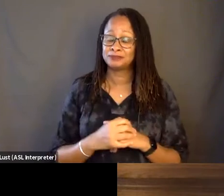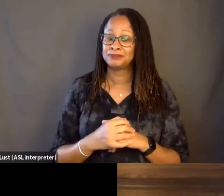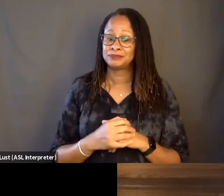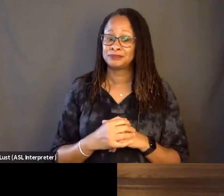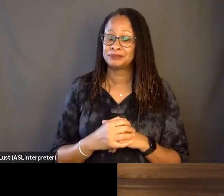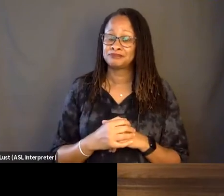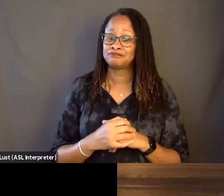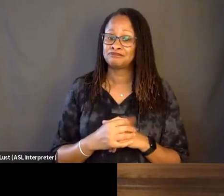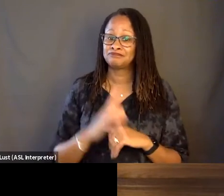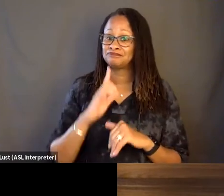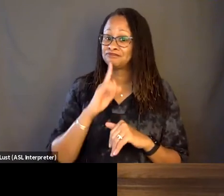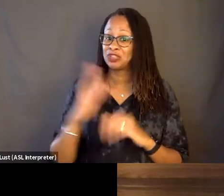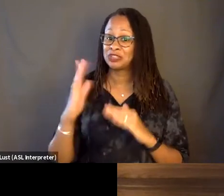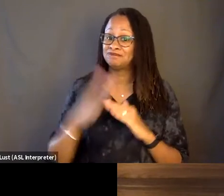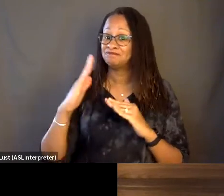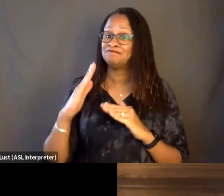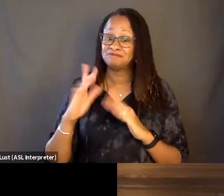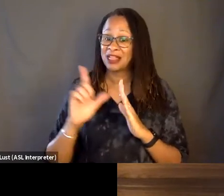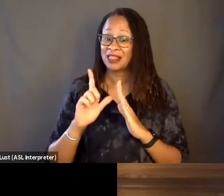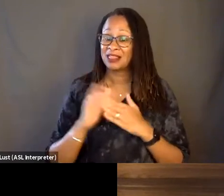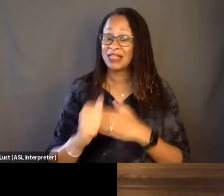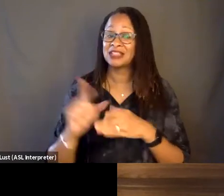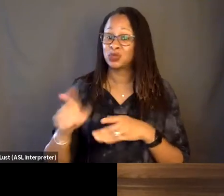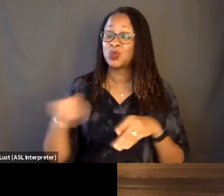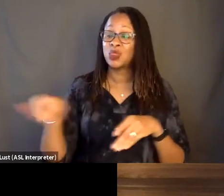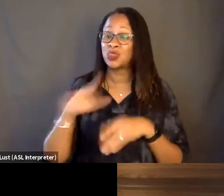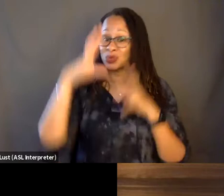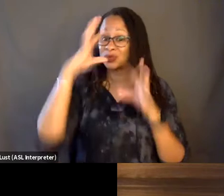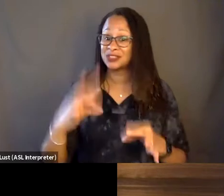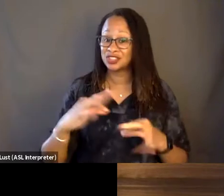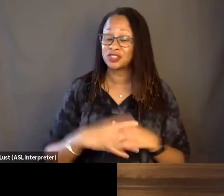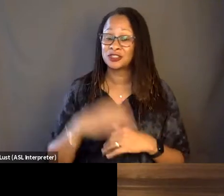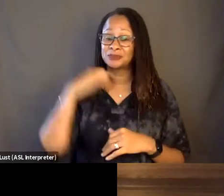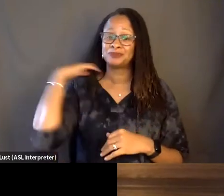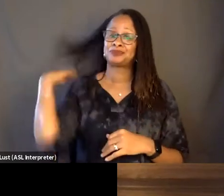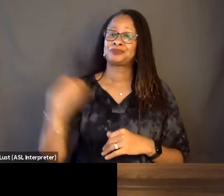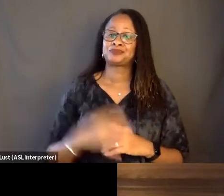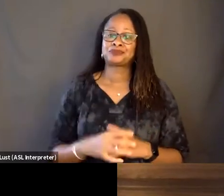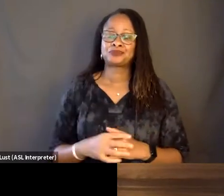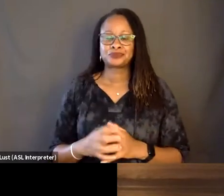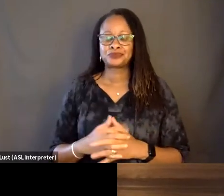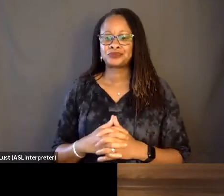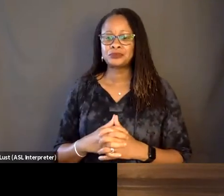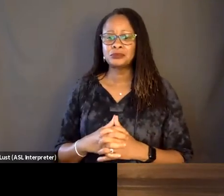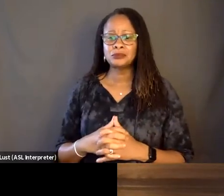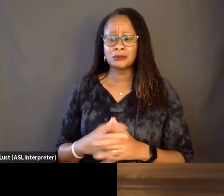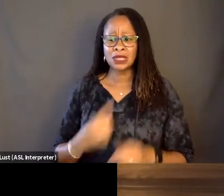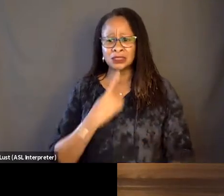ultimately led to those decisions. And it's disappointing, but I'm also